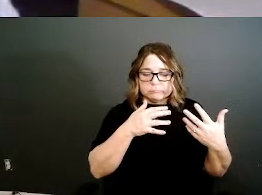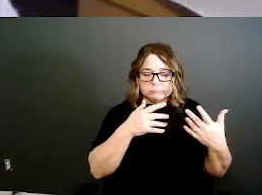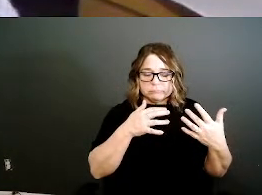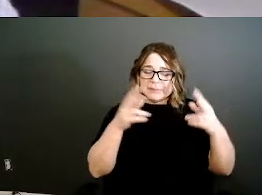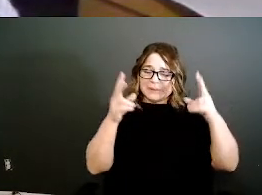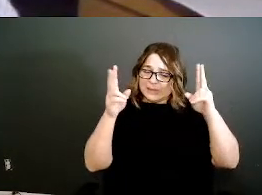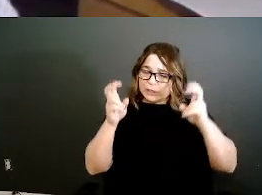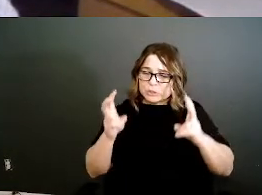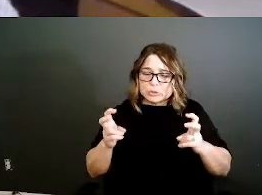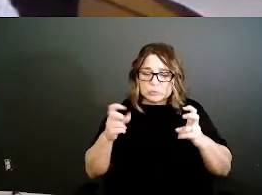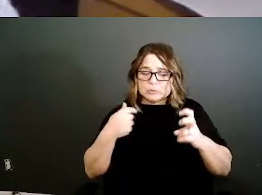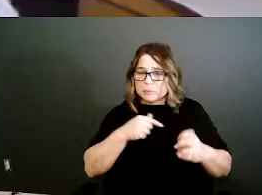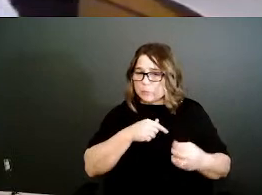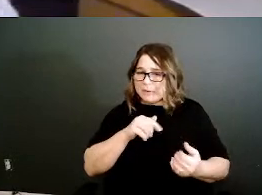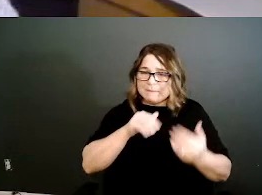CONTINUE TO DO.